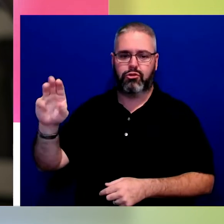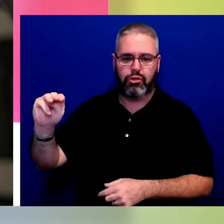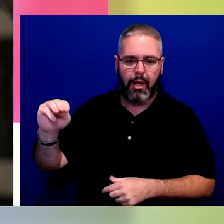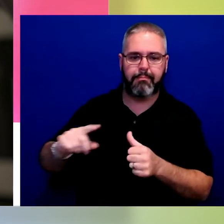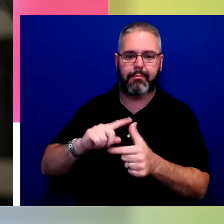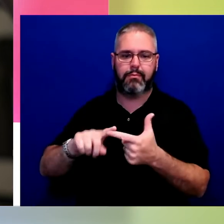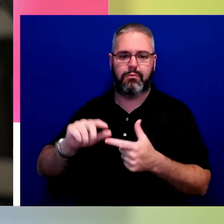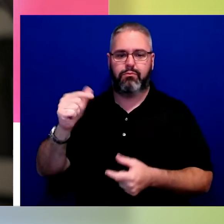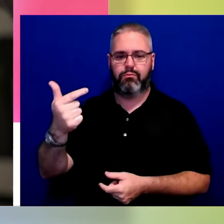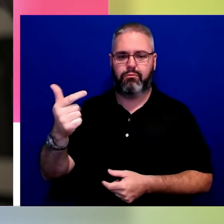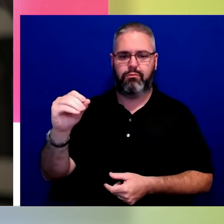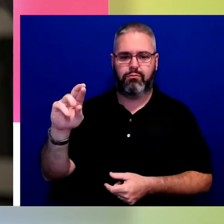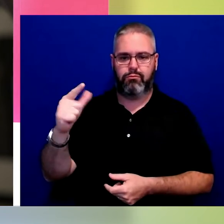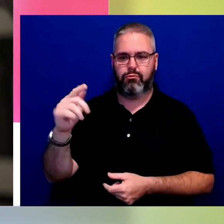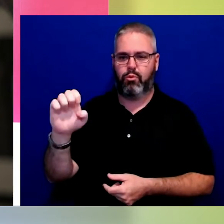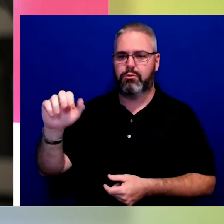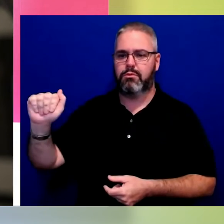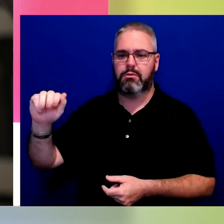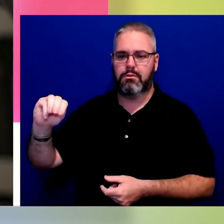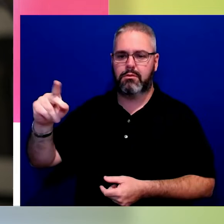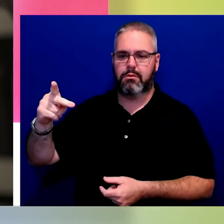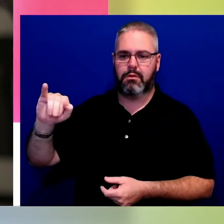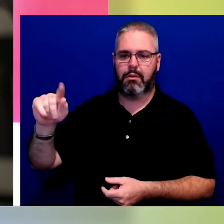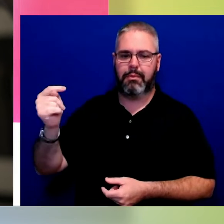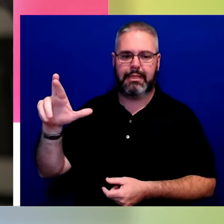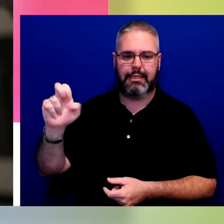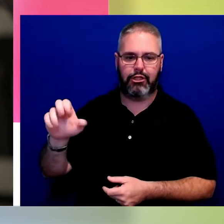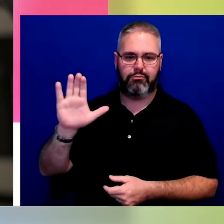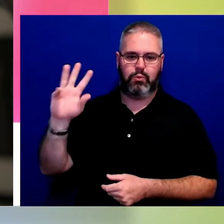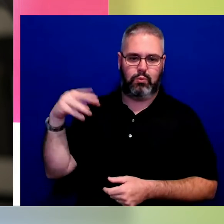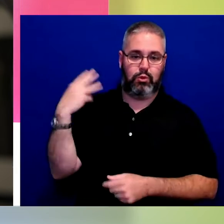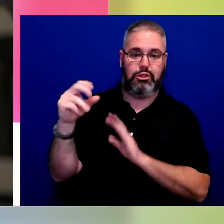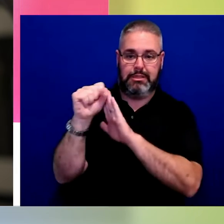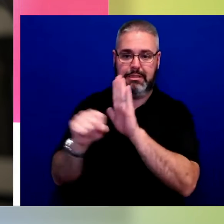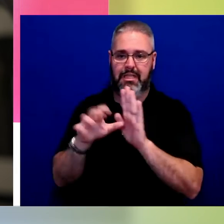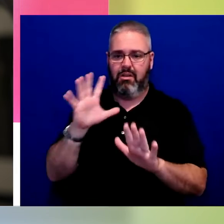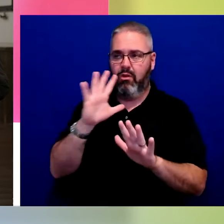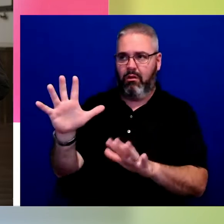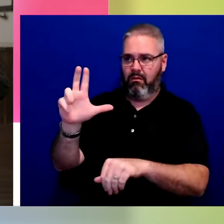which if you haven't been, my goodness, it's the most amazing natural amphitheater,